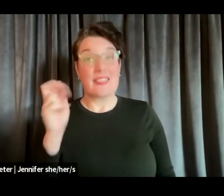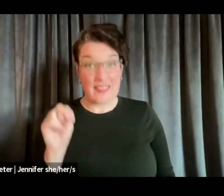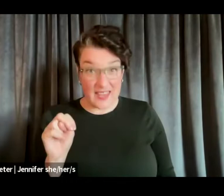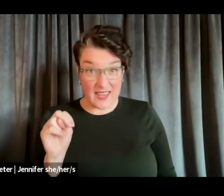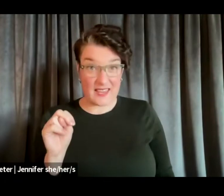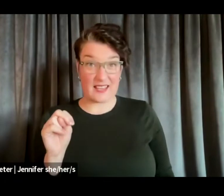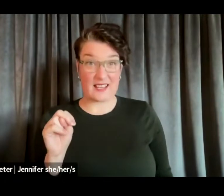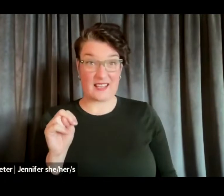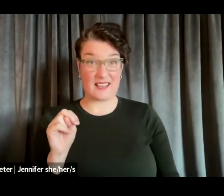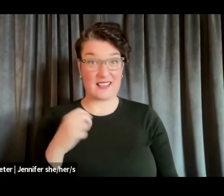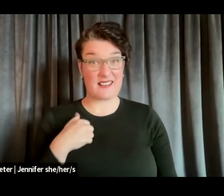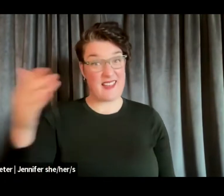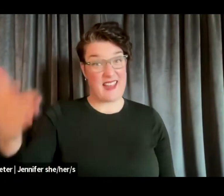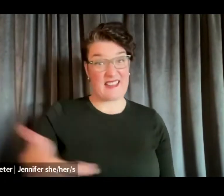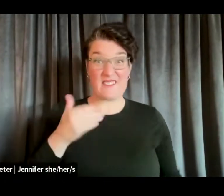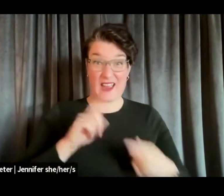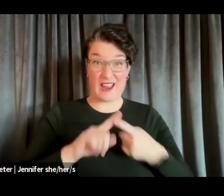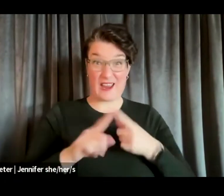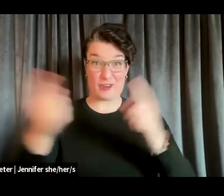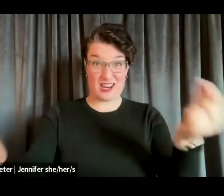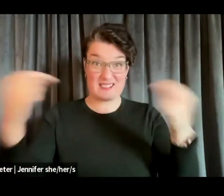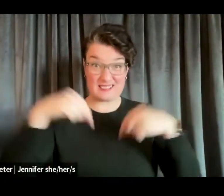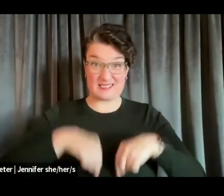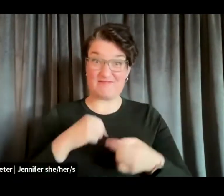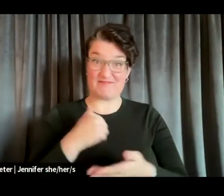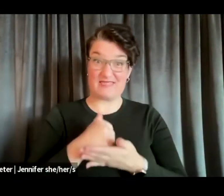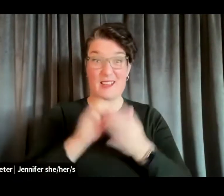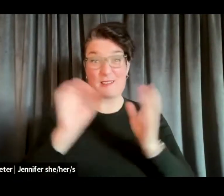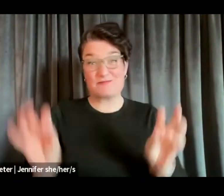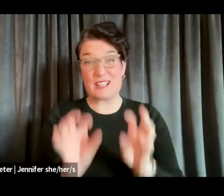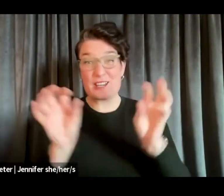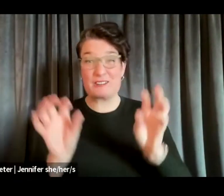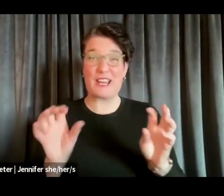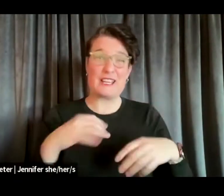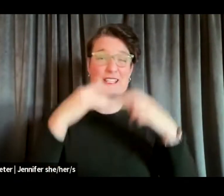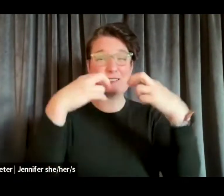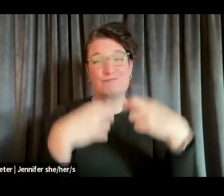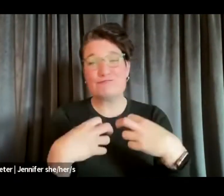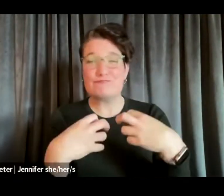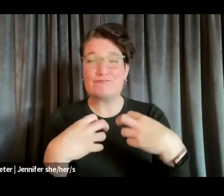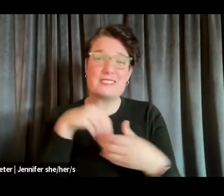Invite friends over to decorate it and hang out and sing inside and make an